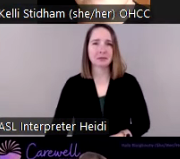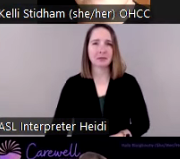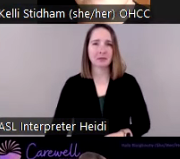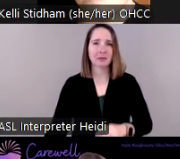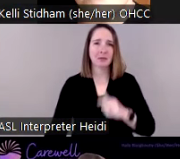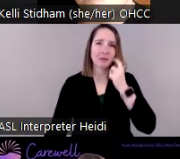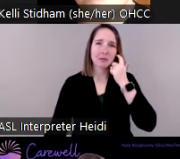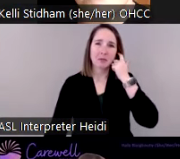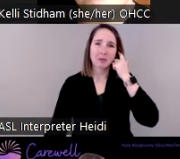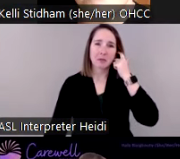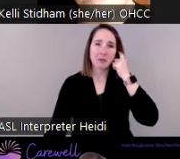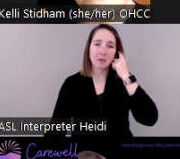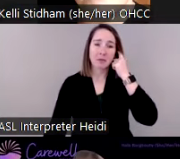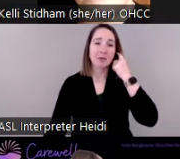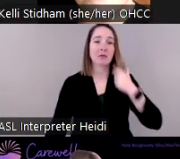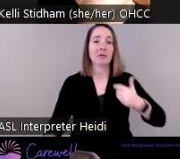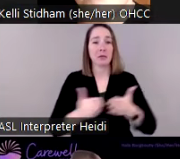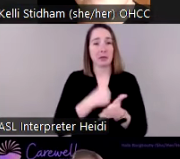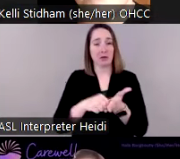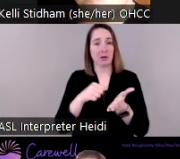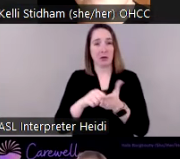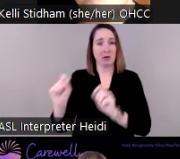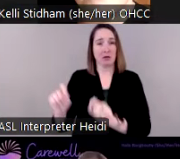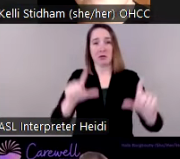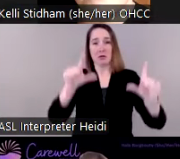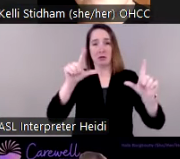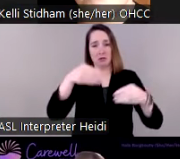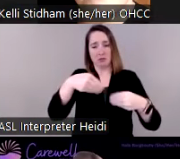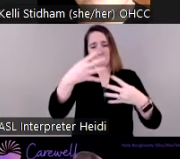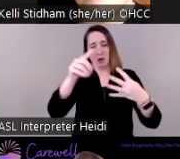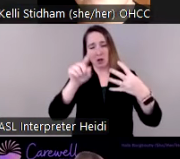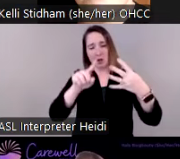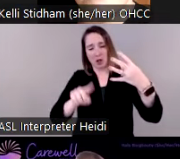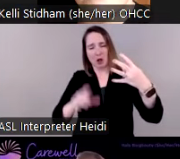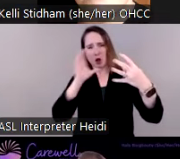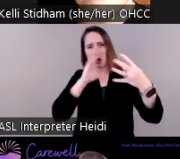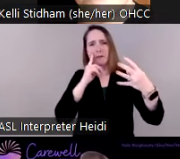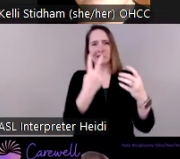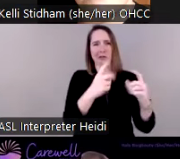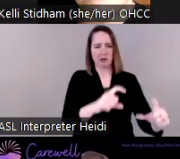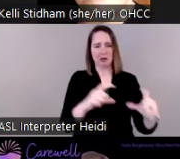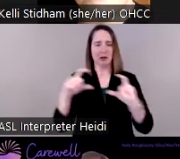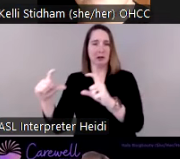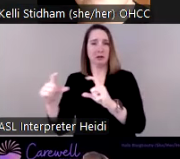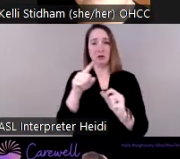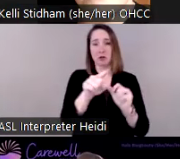On the new page, uh you want to scroll down and you want to look for these two